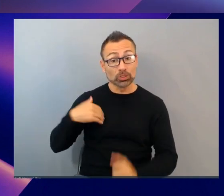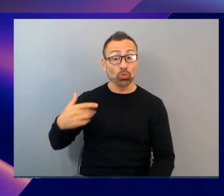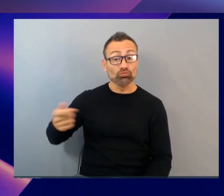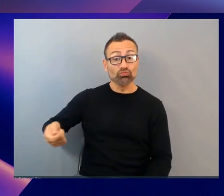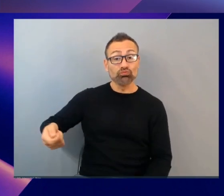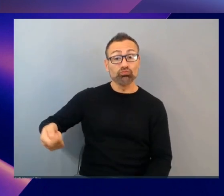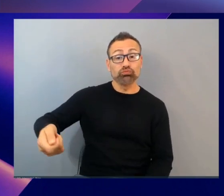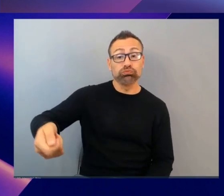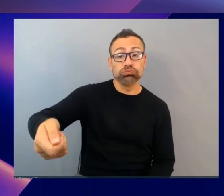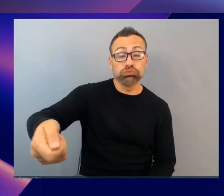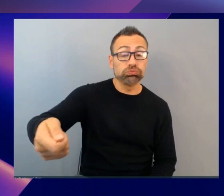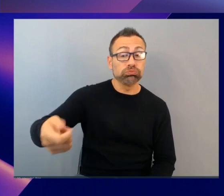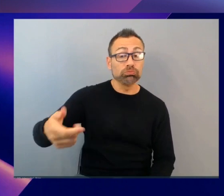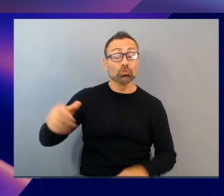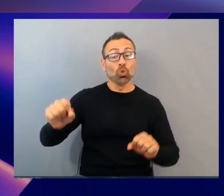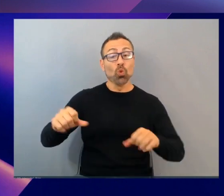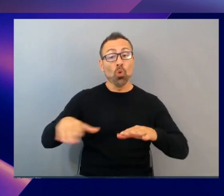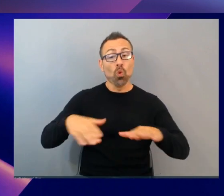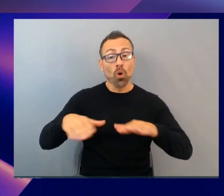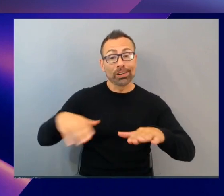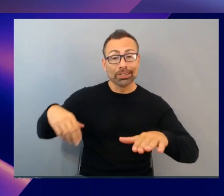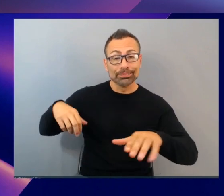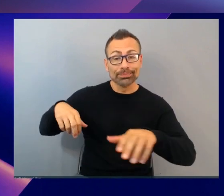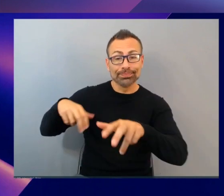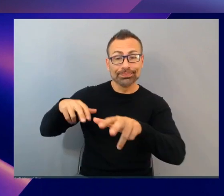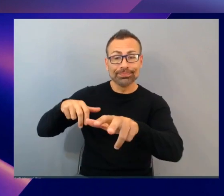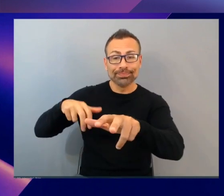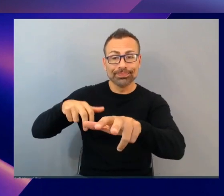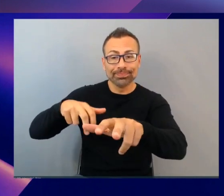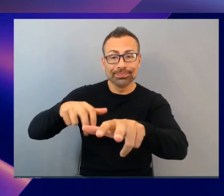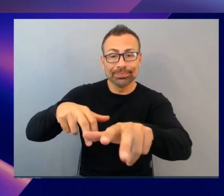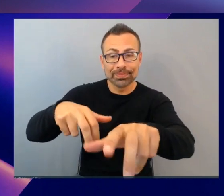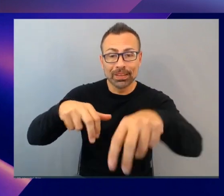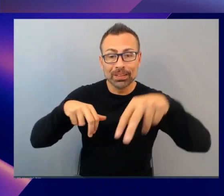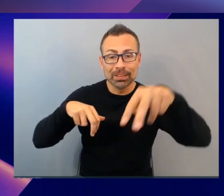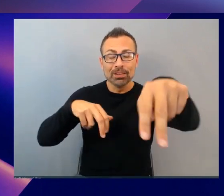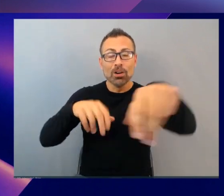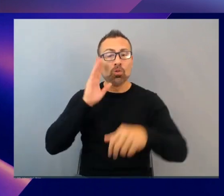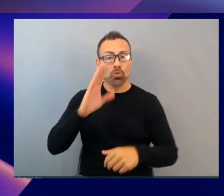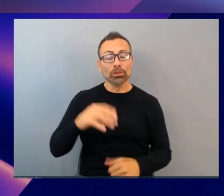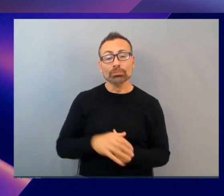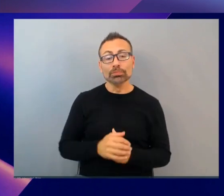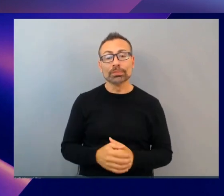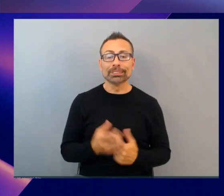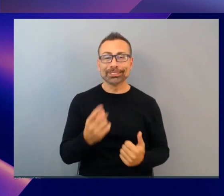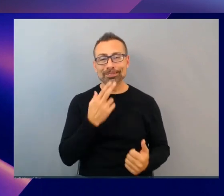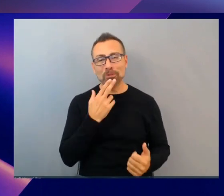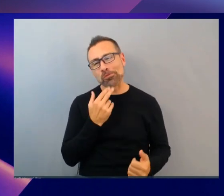which is a dog, it starts following me. Oh, so cute, yeah, so cute. - It's so cute, yeah, right? So, there is this very good practice,